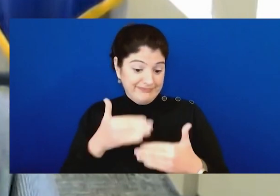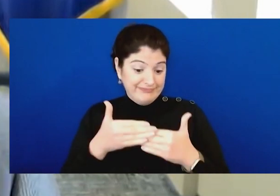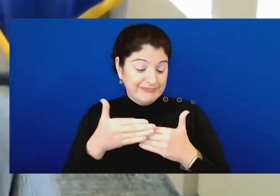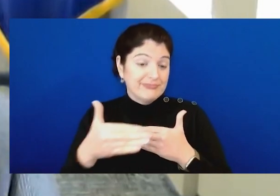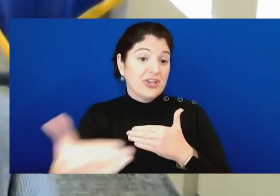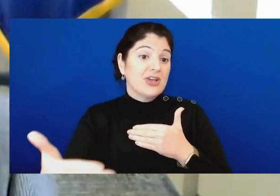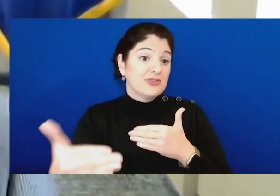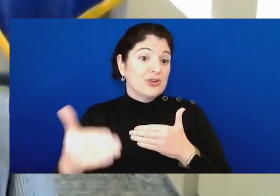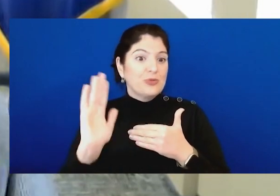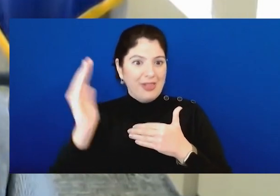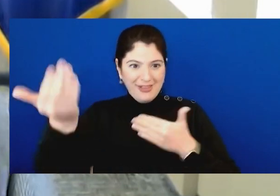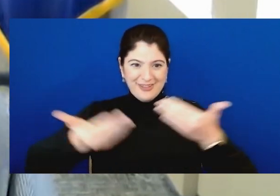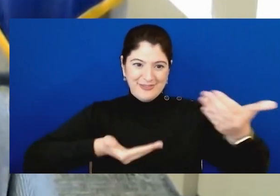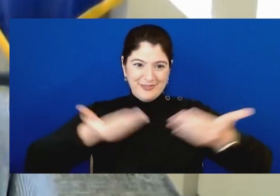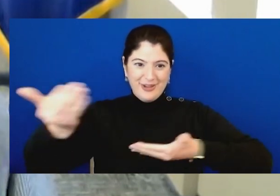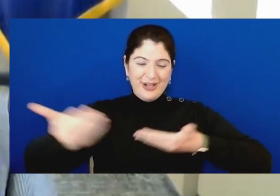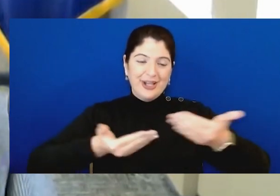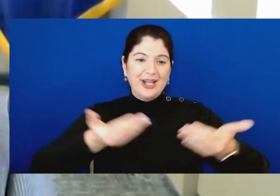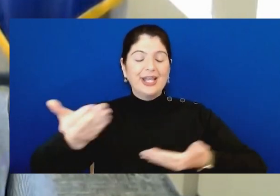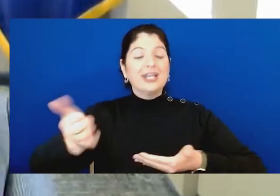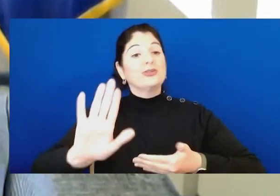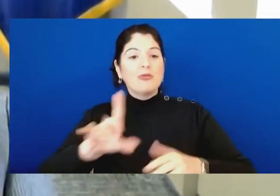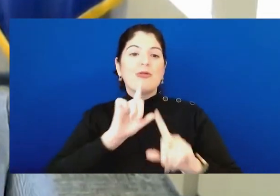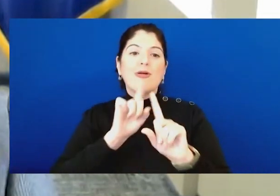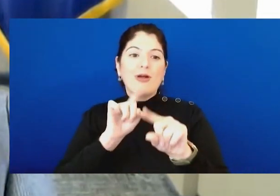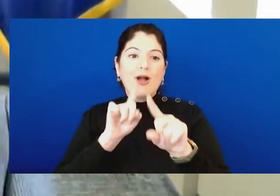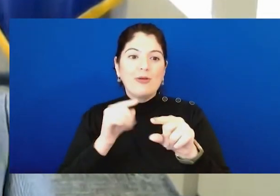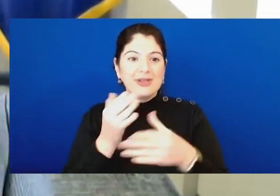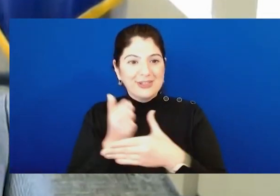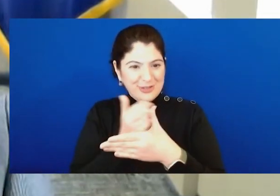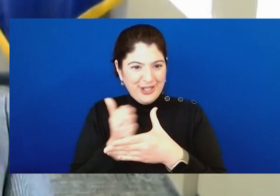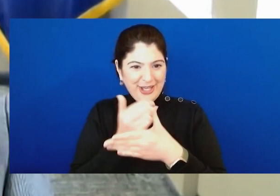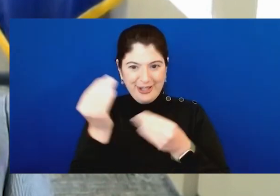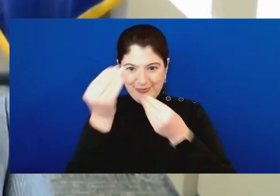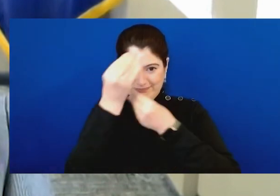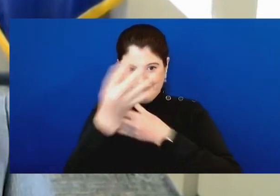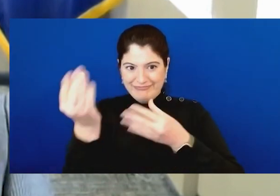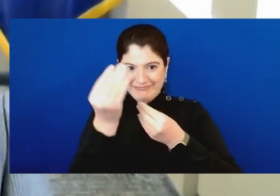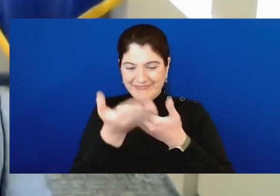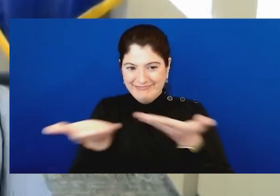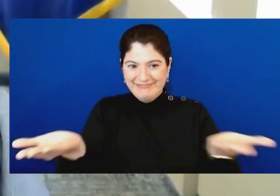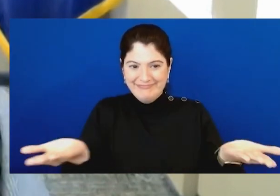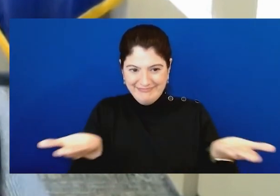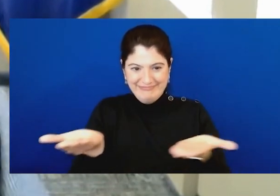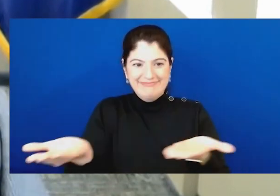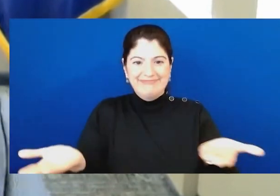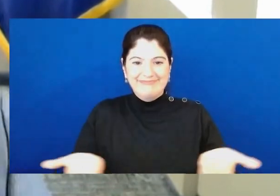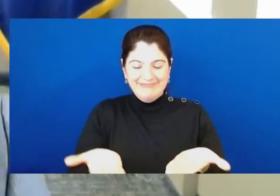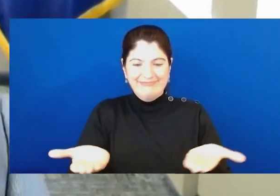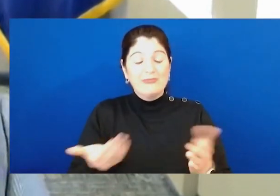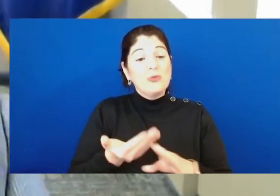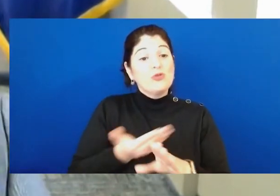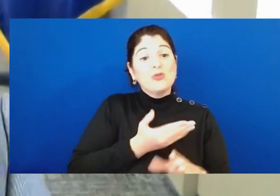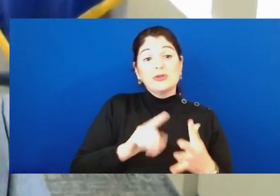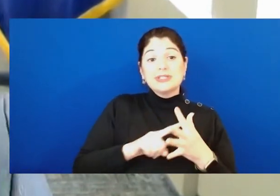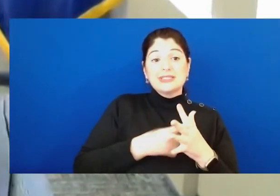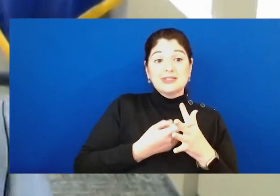your public comments with everyone in the room. Now, before we start, I want to highlight that language access is a cornerstone